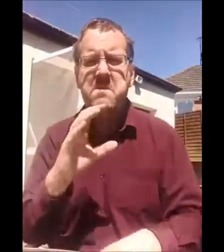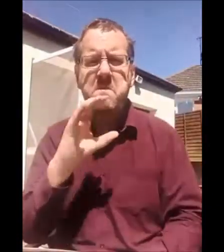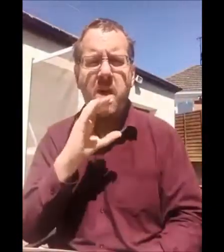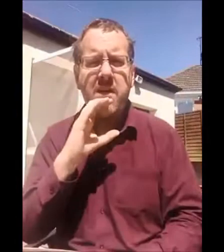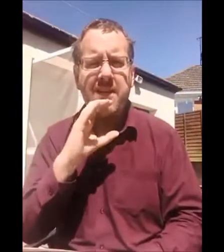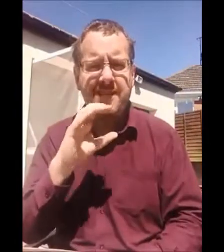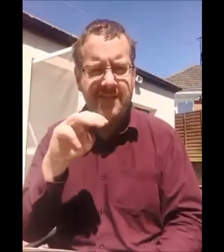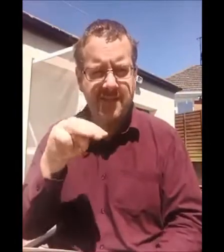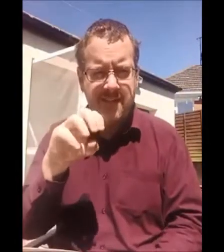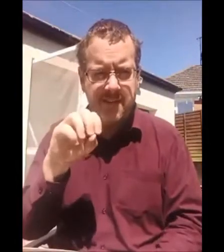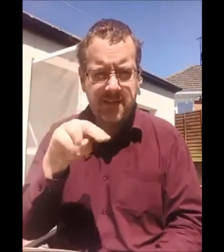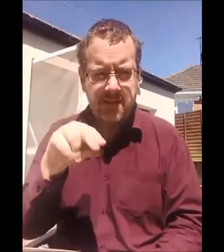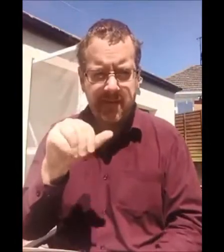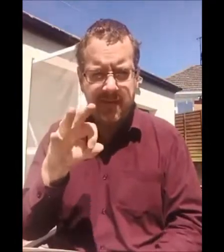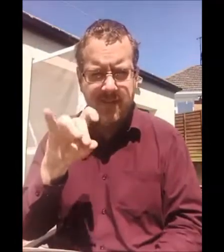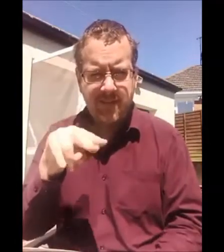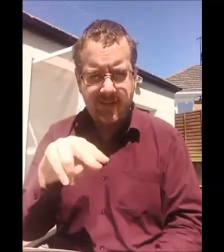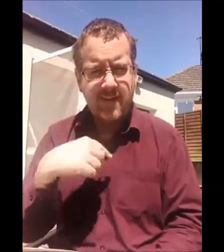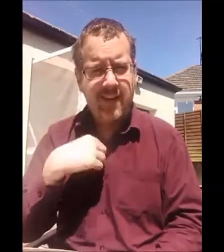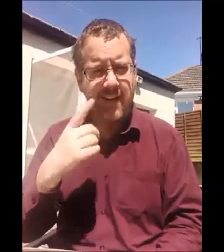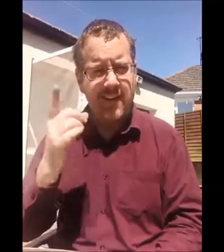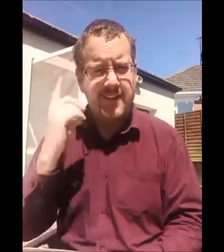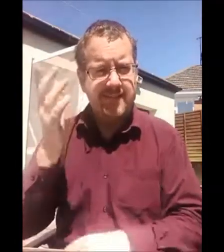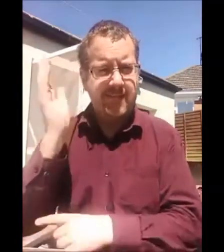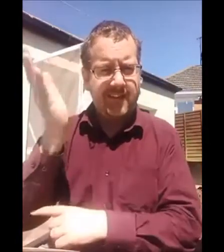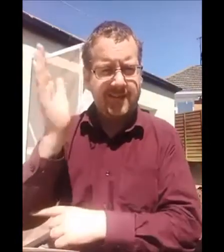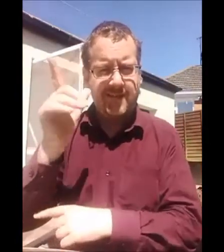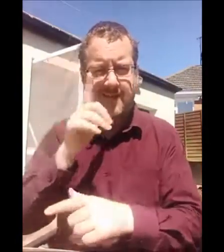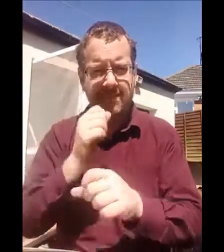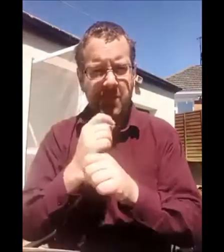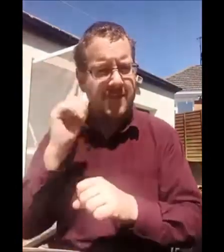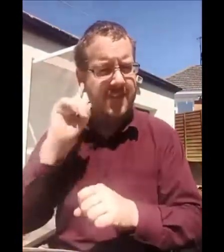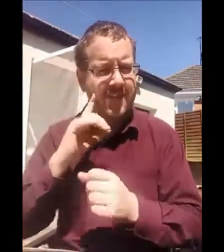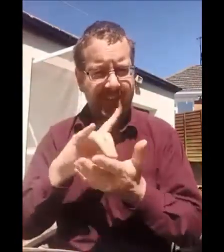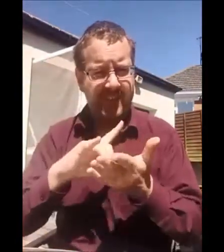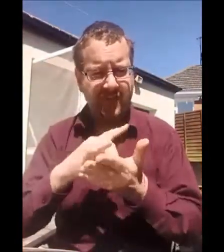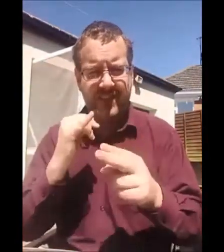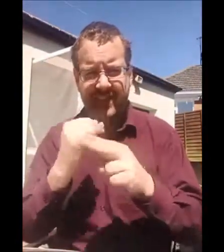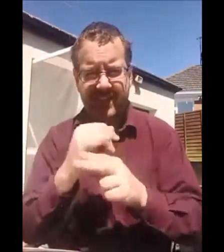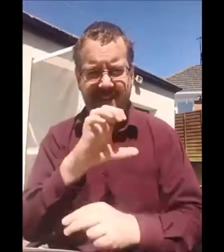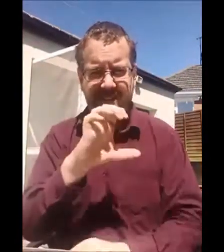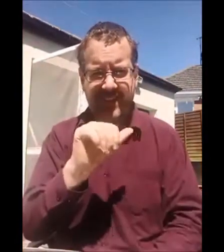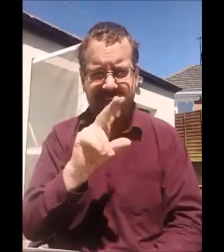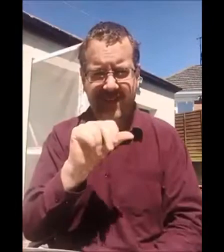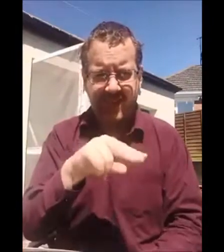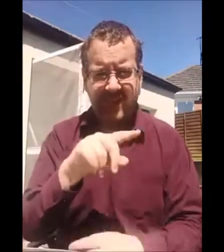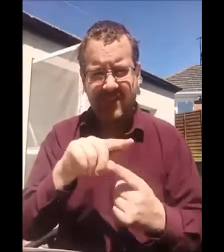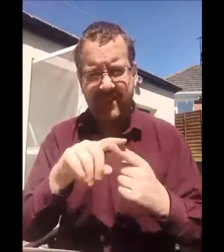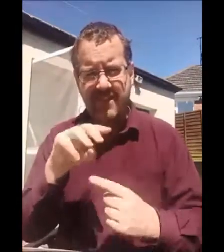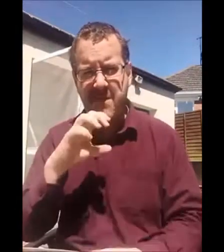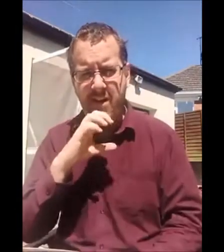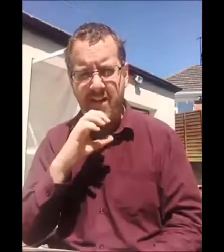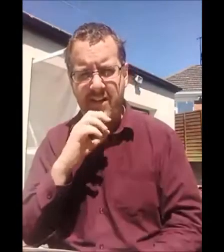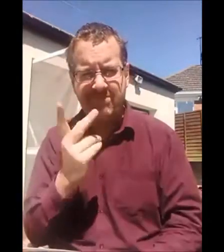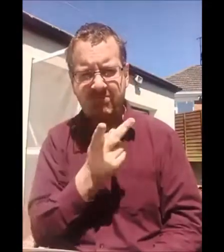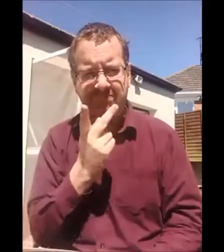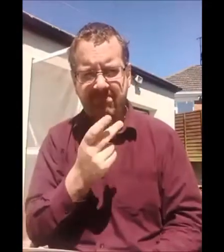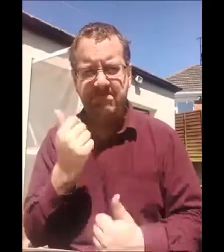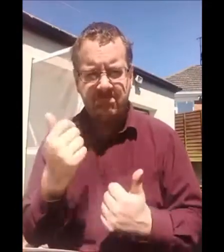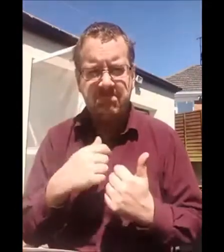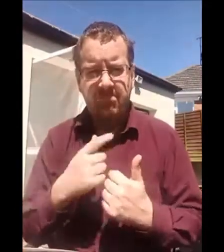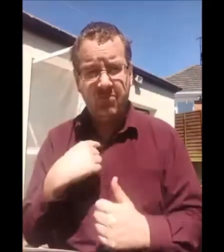I gave a presentation in Monaghan in relation to Deaf history in Cavan and Monaghan,